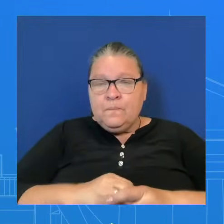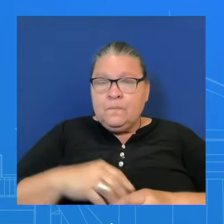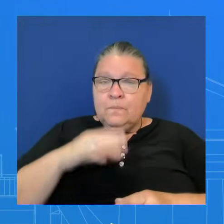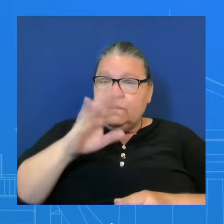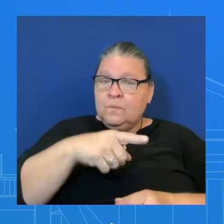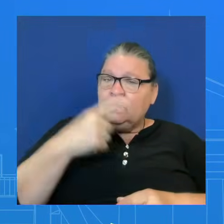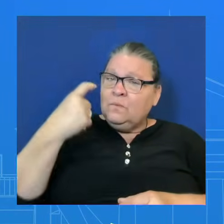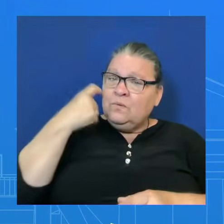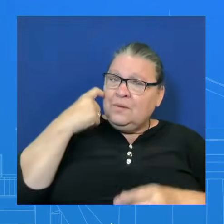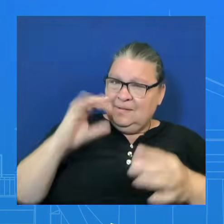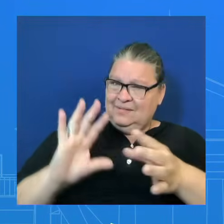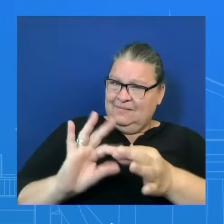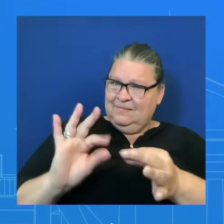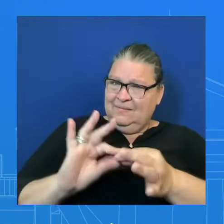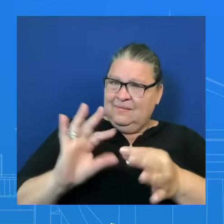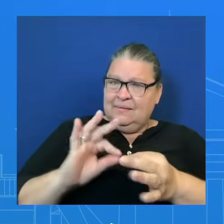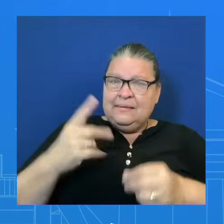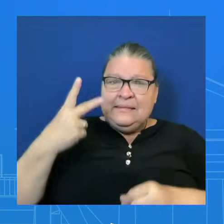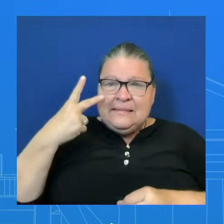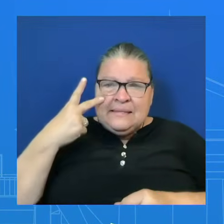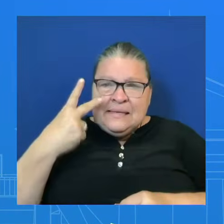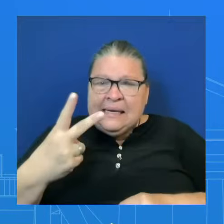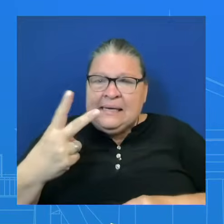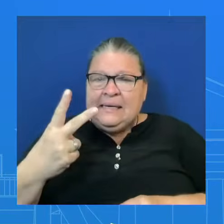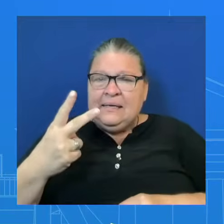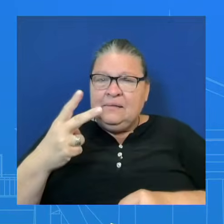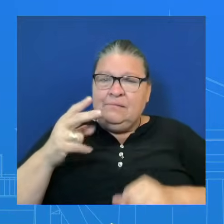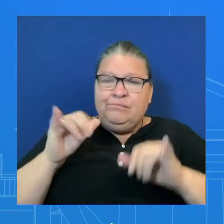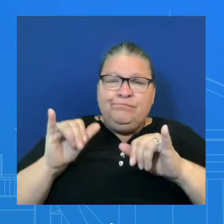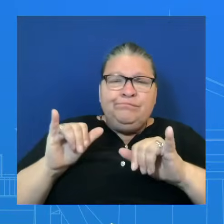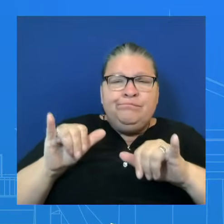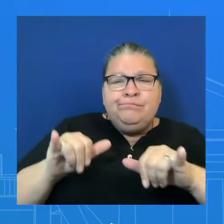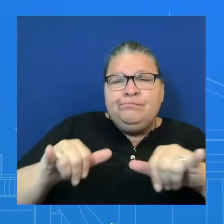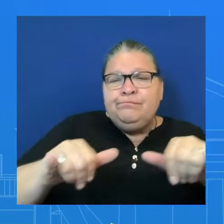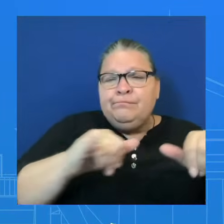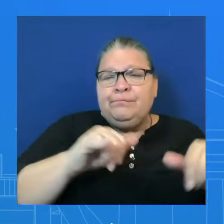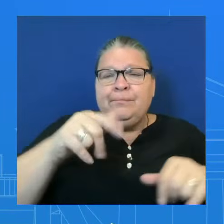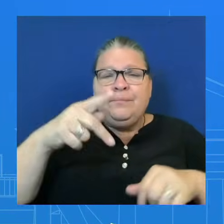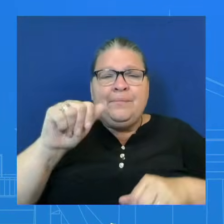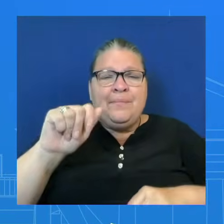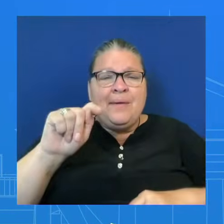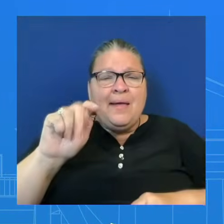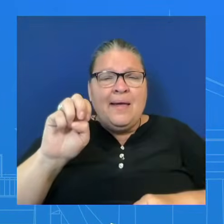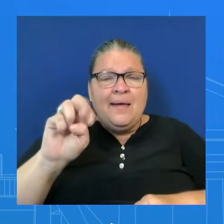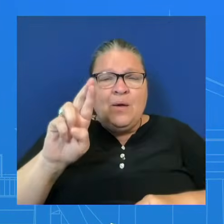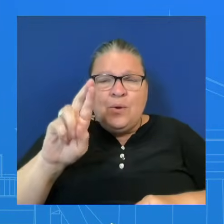Mr. Kirby: That's right. The Press: -- of aggressiveness. So why was it appropriate to send two senior officials to visit China